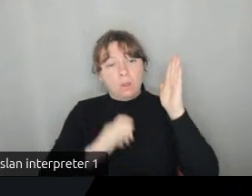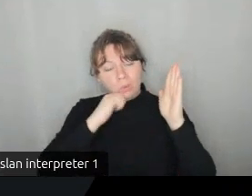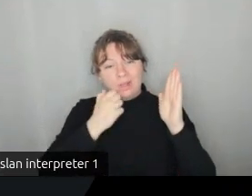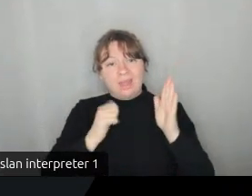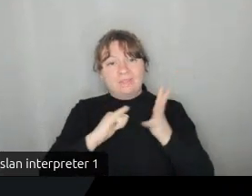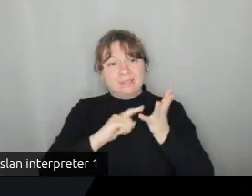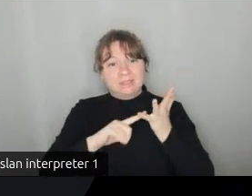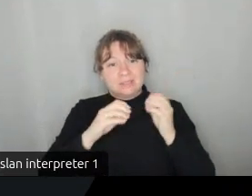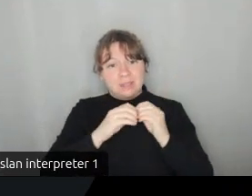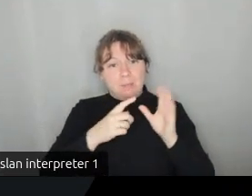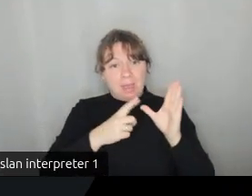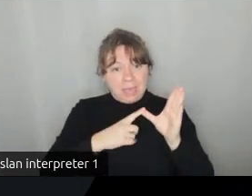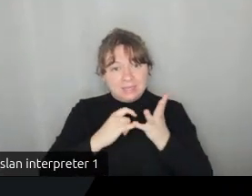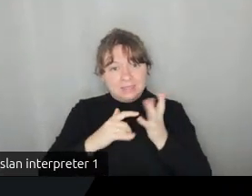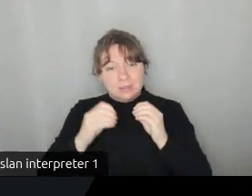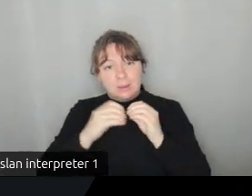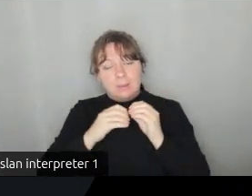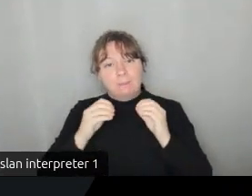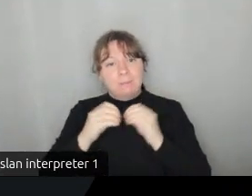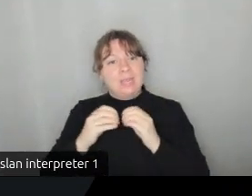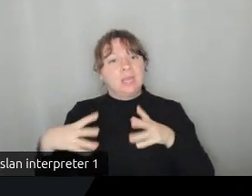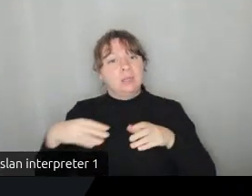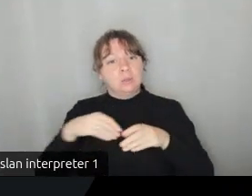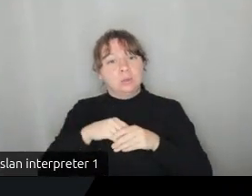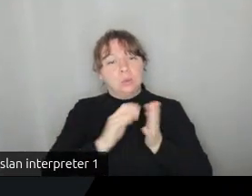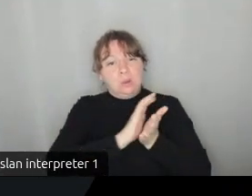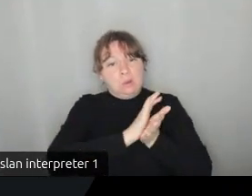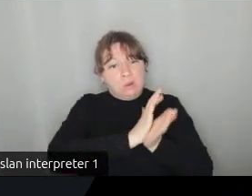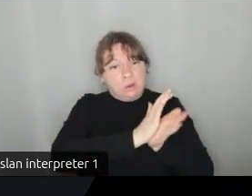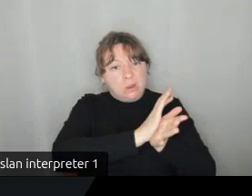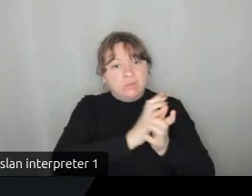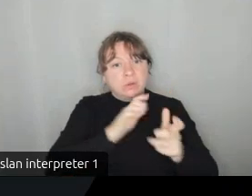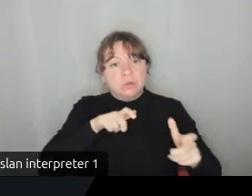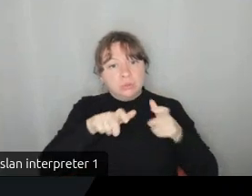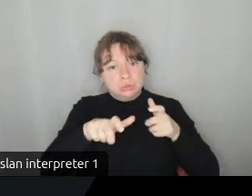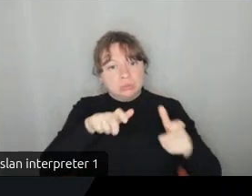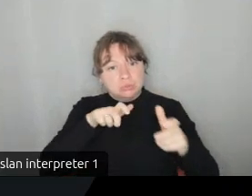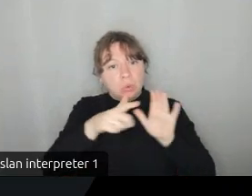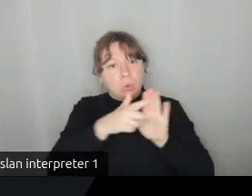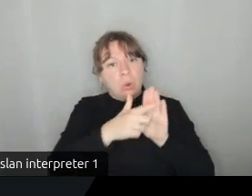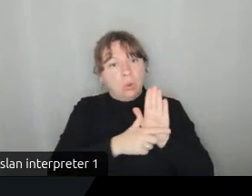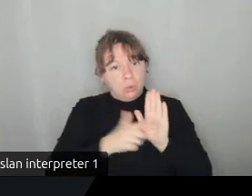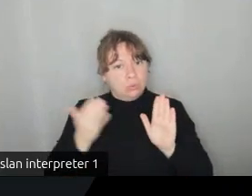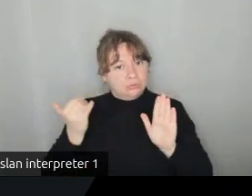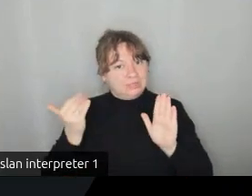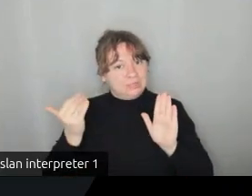to include the coercive control law um wording that was introduced not too long ago which is good to